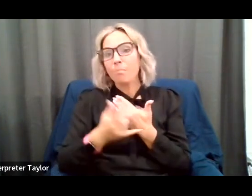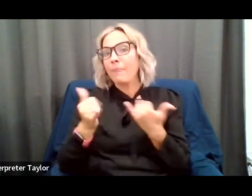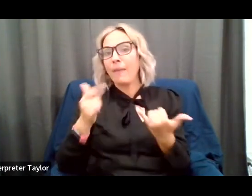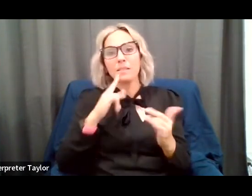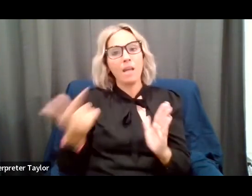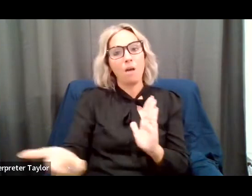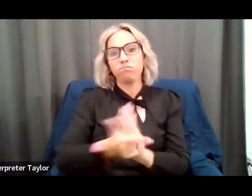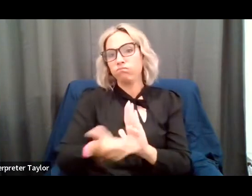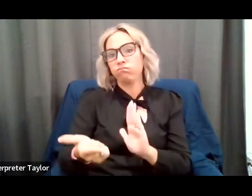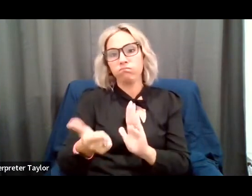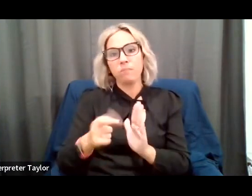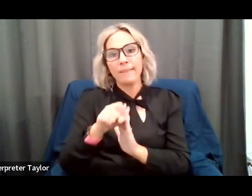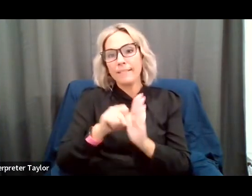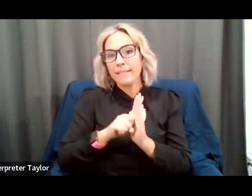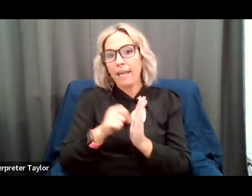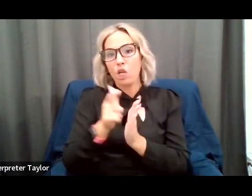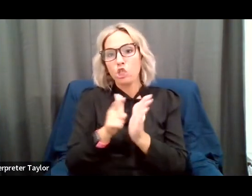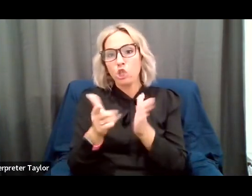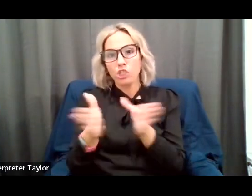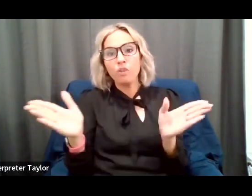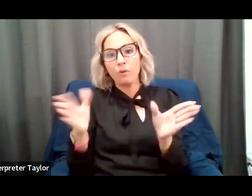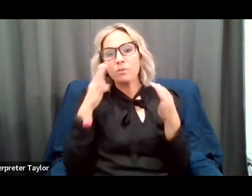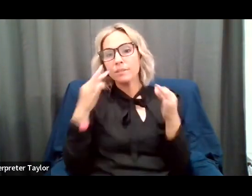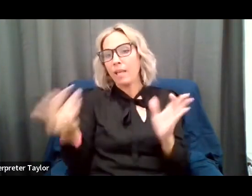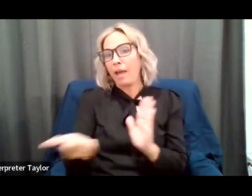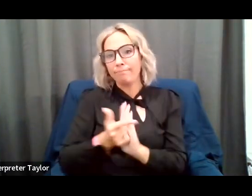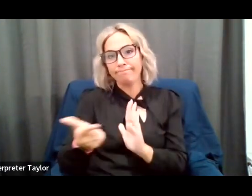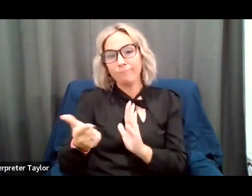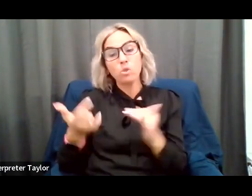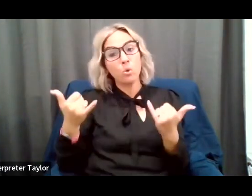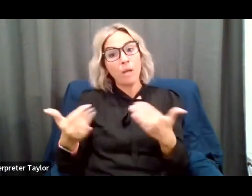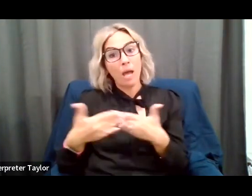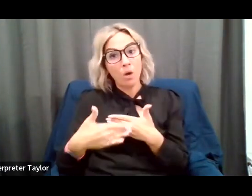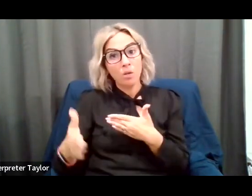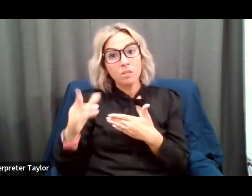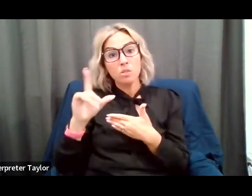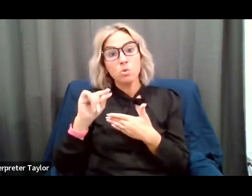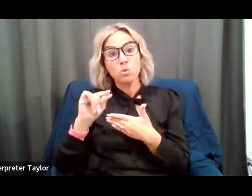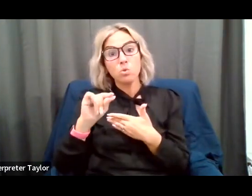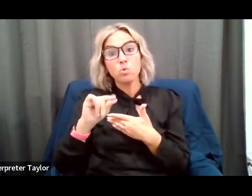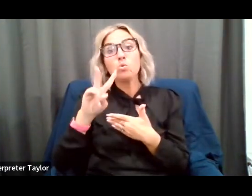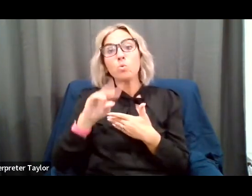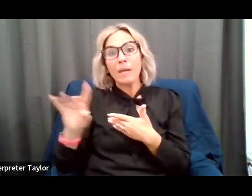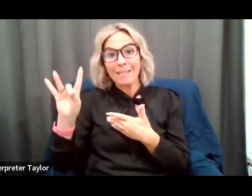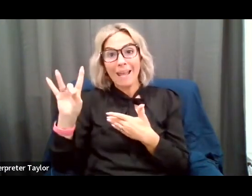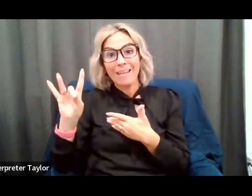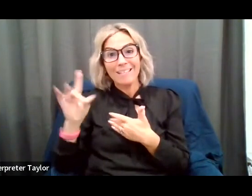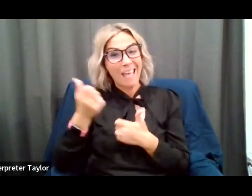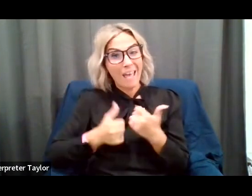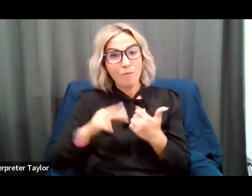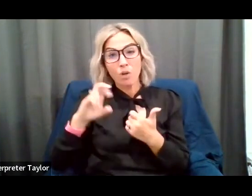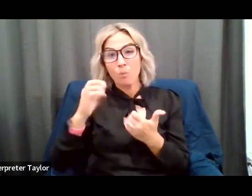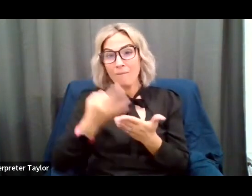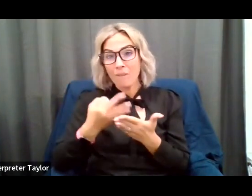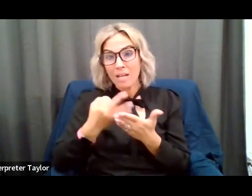illegal by the State Attorney General. So now, since 2008, every Bond financing and refinancing and the state of California,